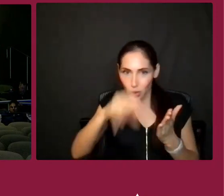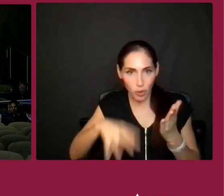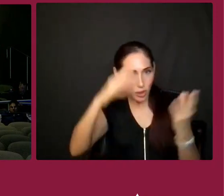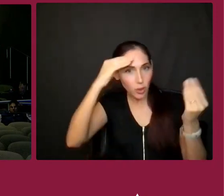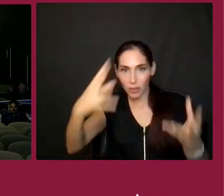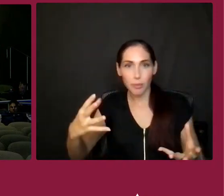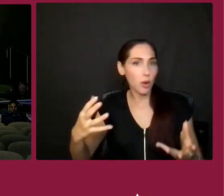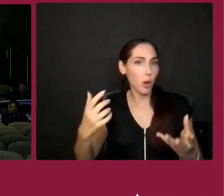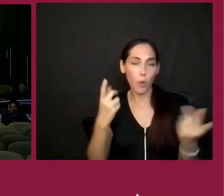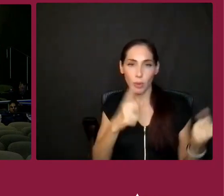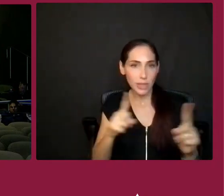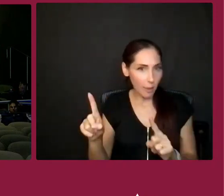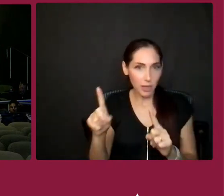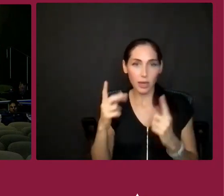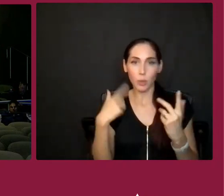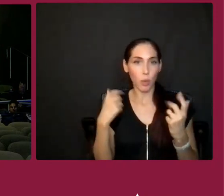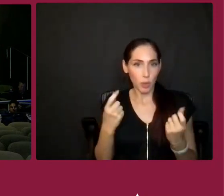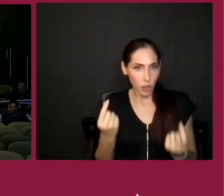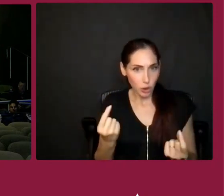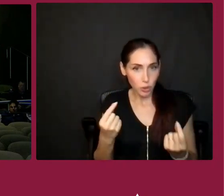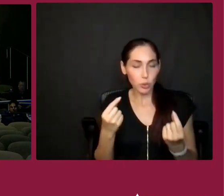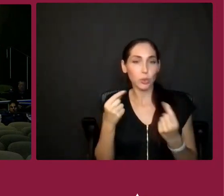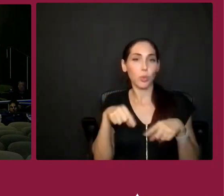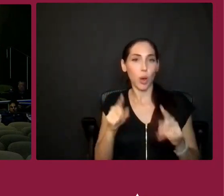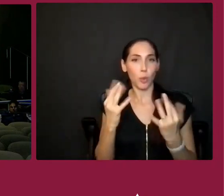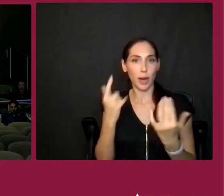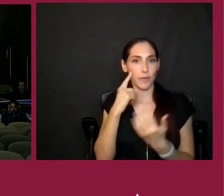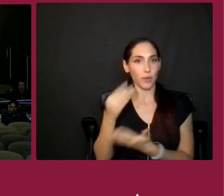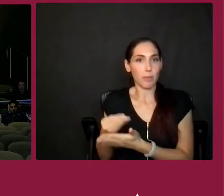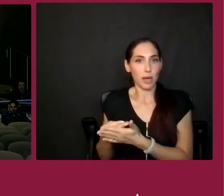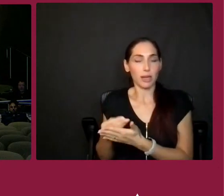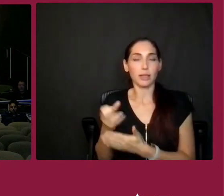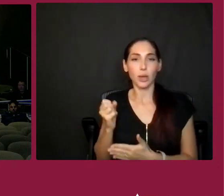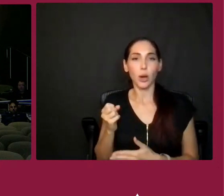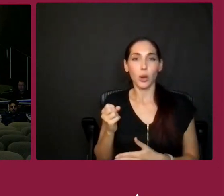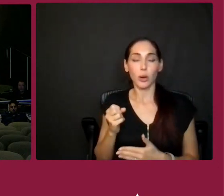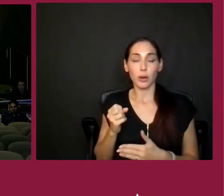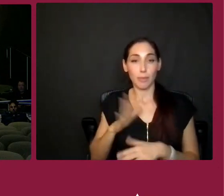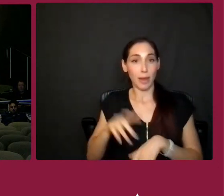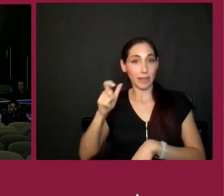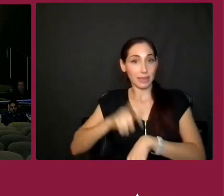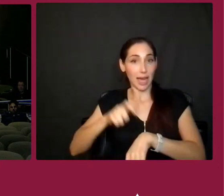could do in the meantime as we were getting these disbursements. So they really, by the time we had the board meeting, within